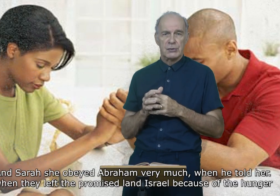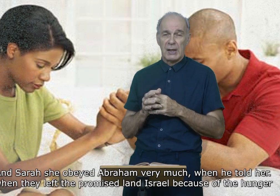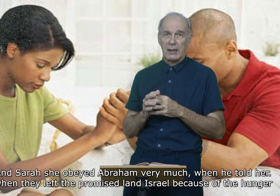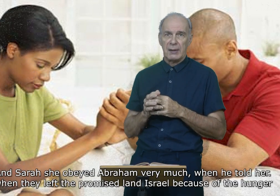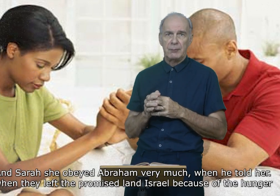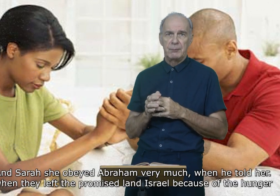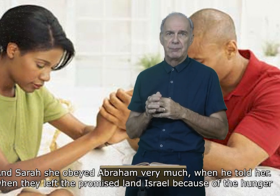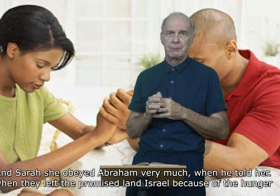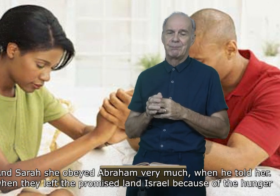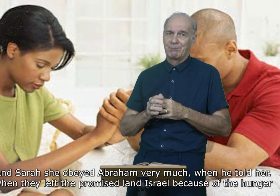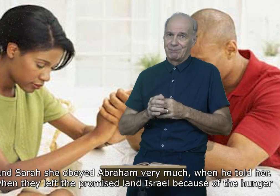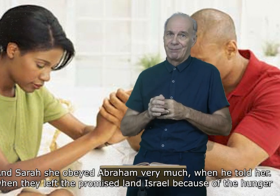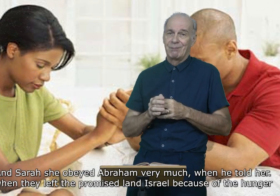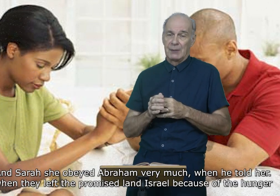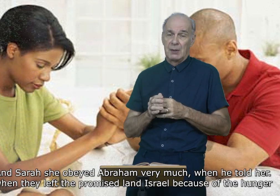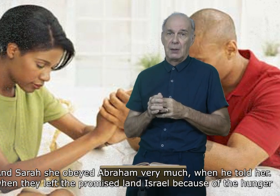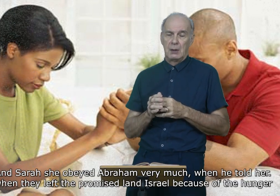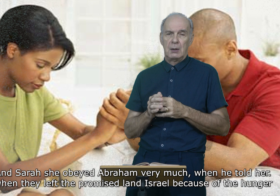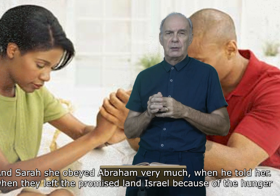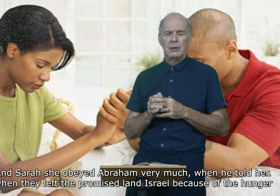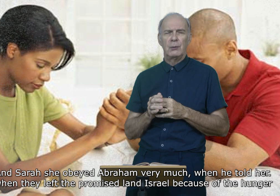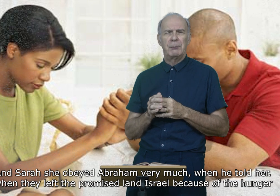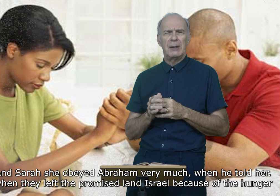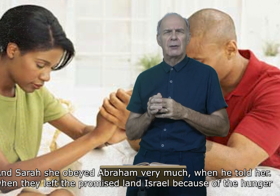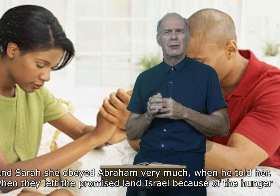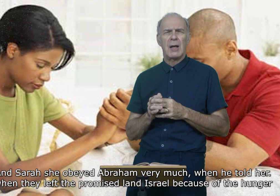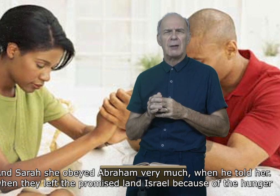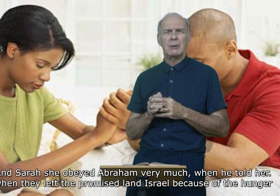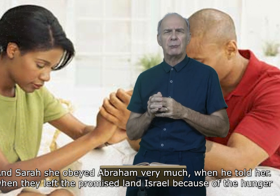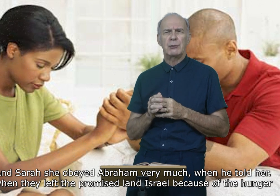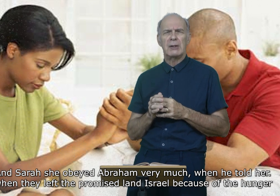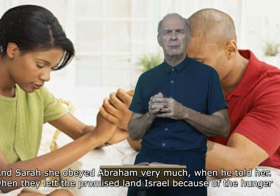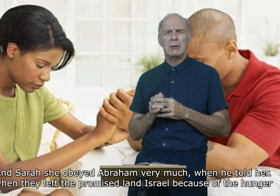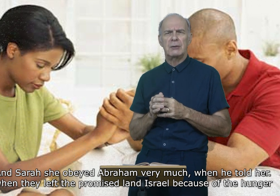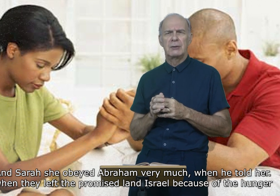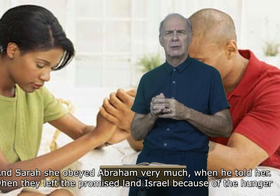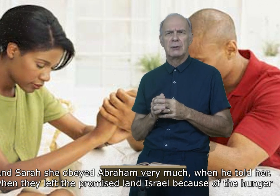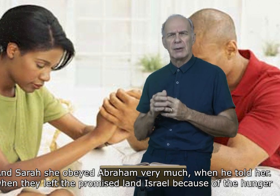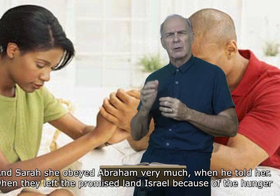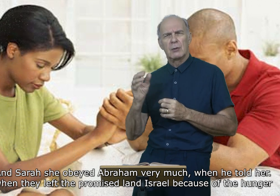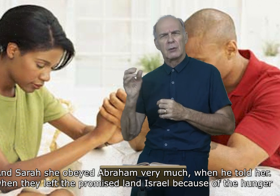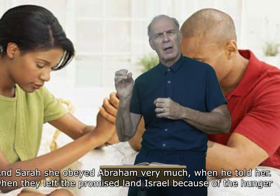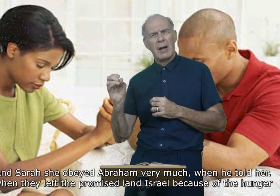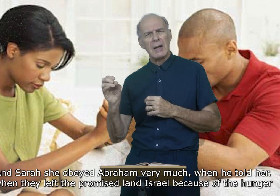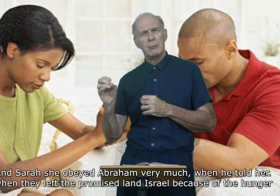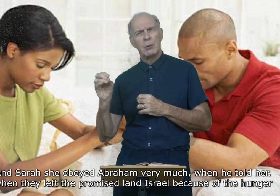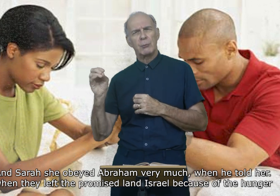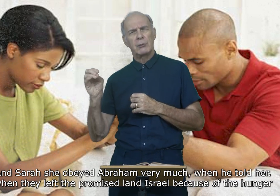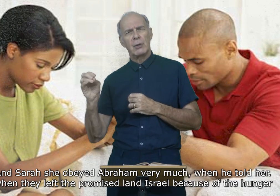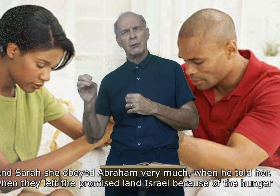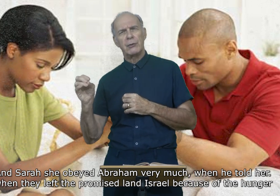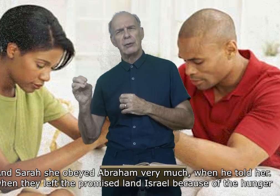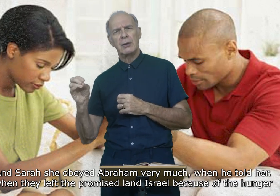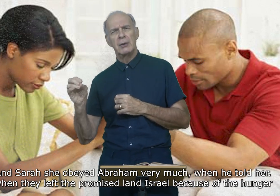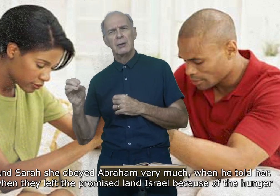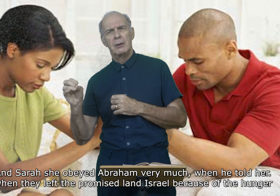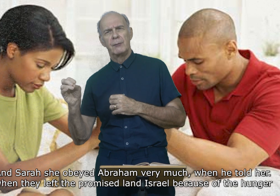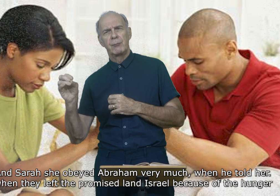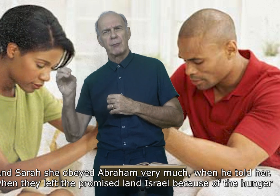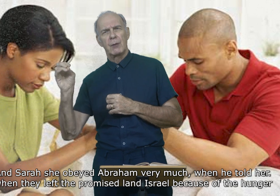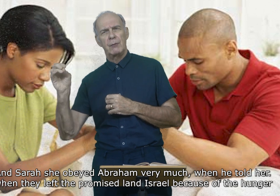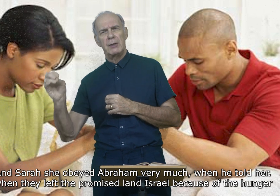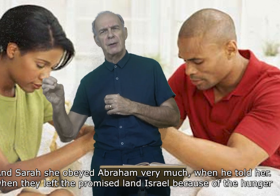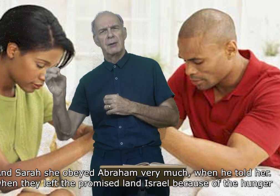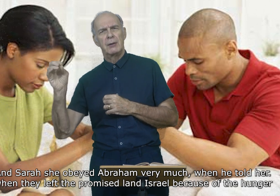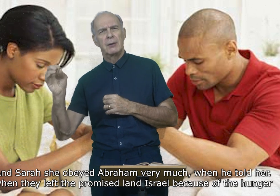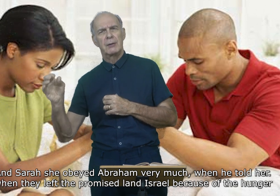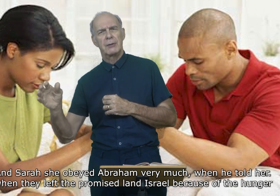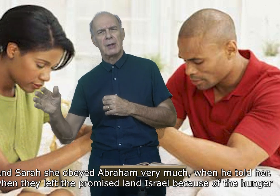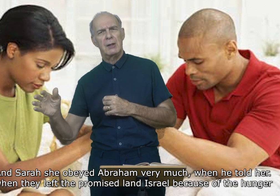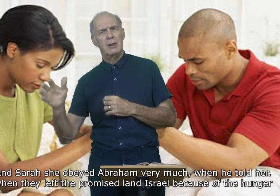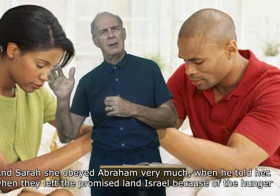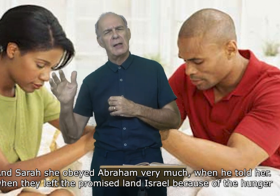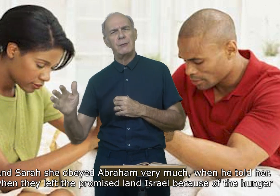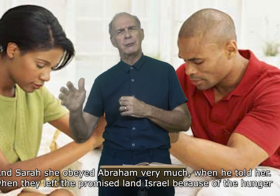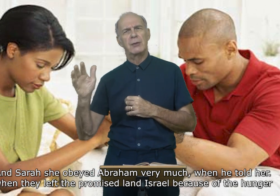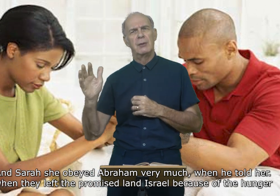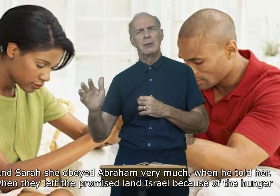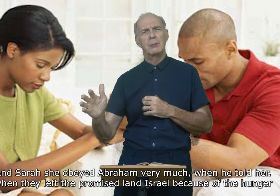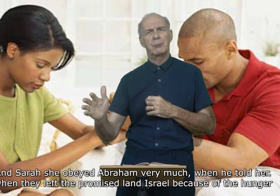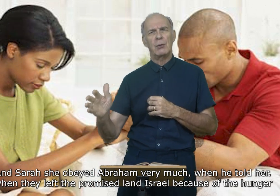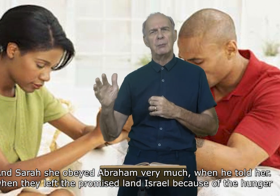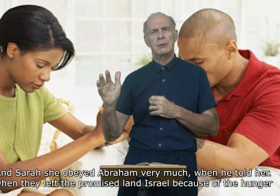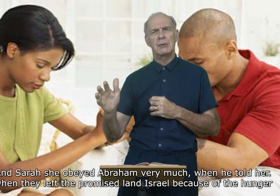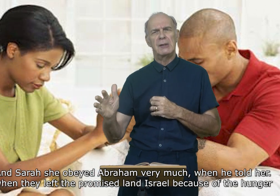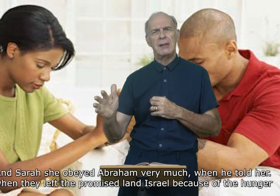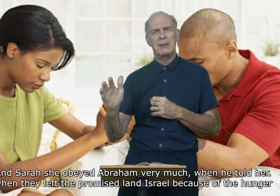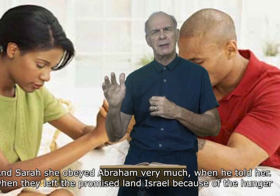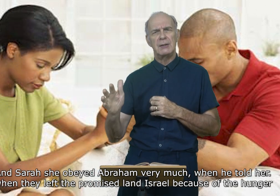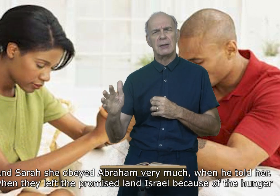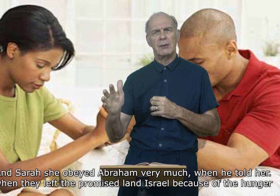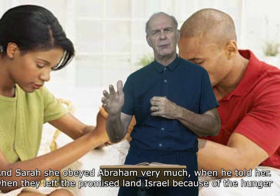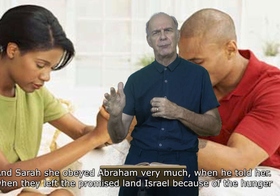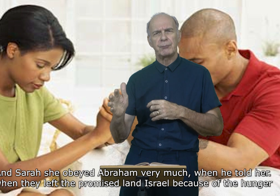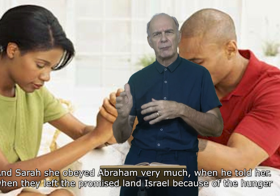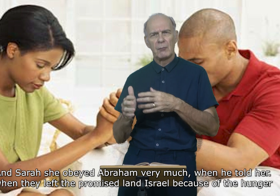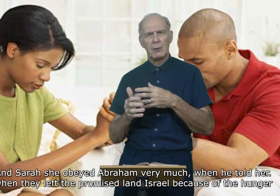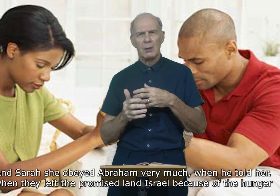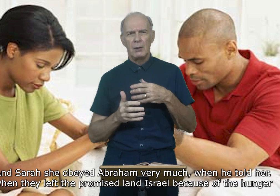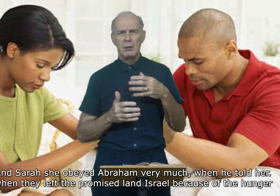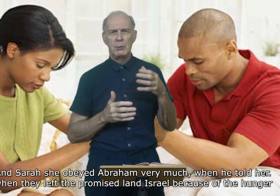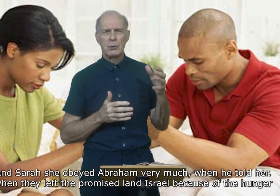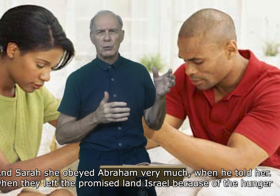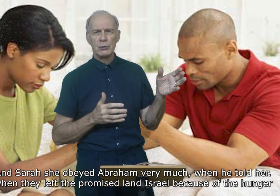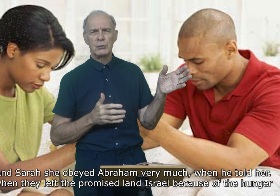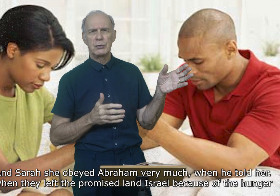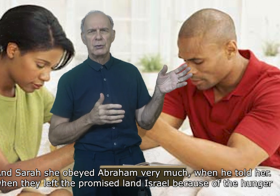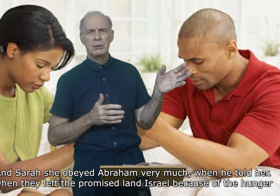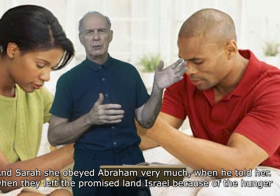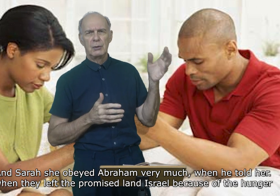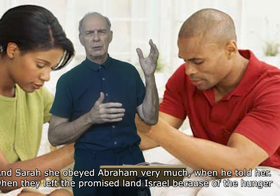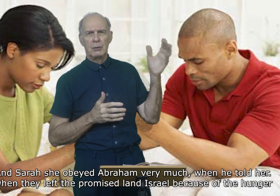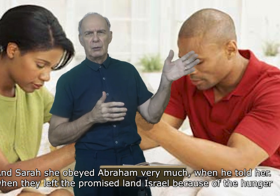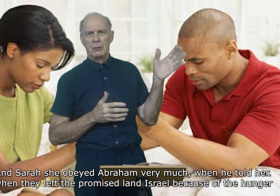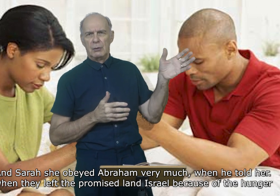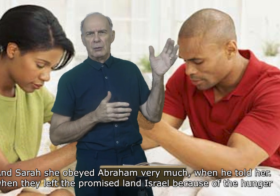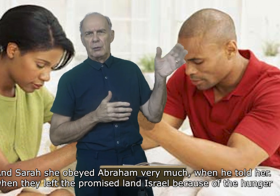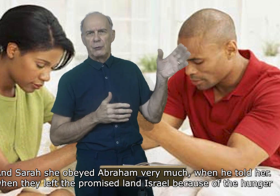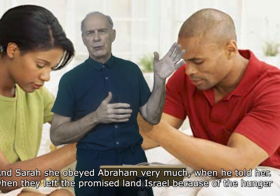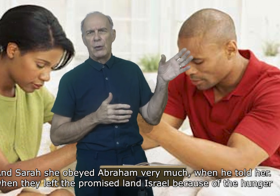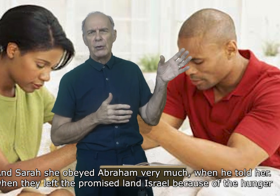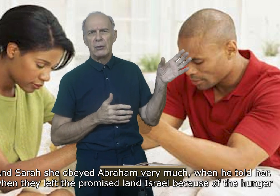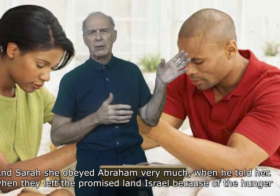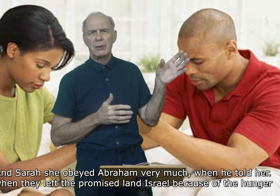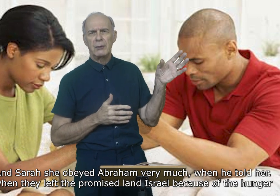And Sarah she obeyed Abraham very much, when he told her. when they left the promised land Israel because of the hunger